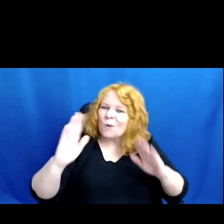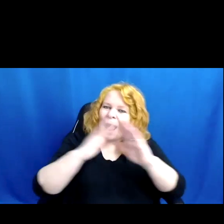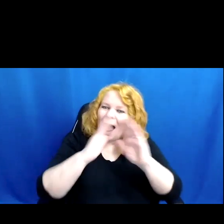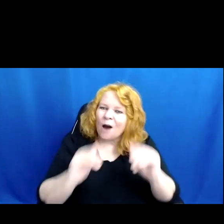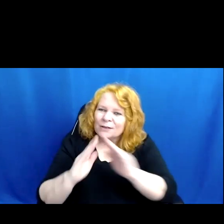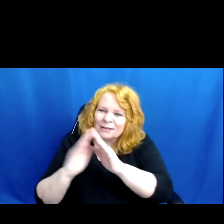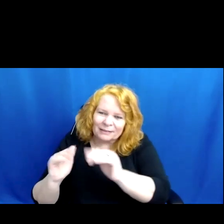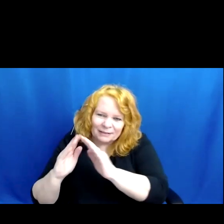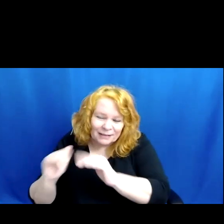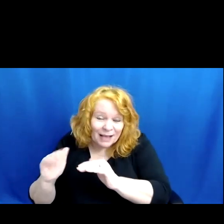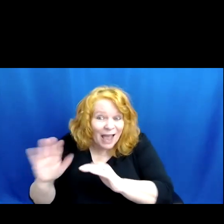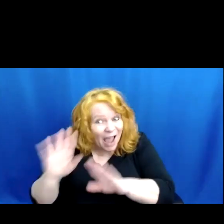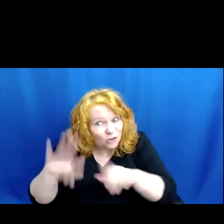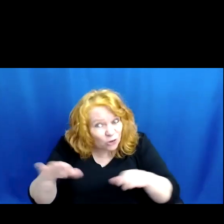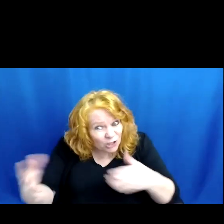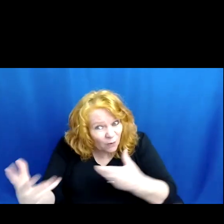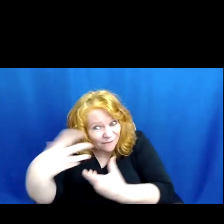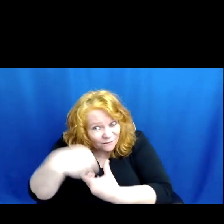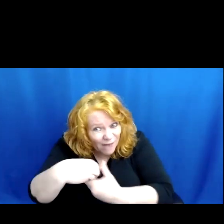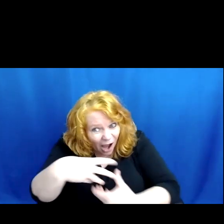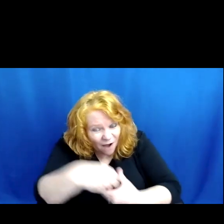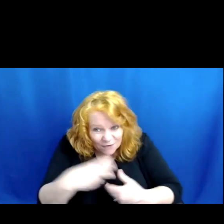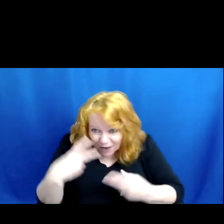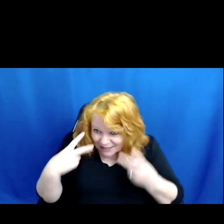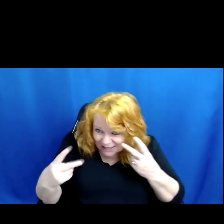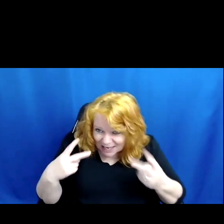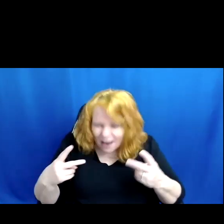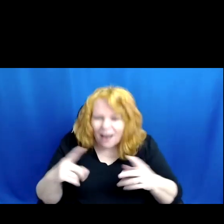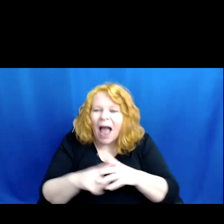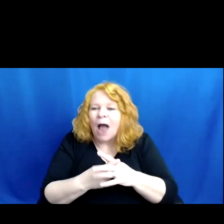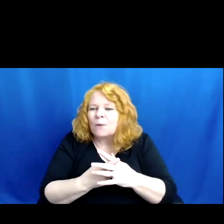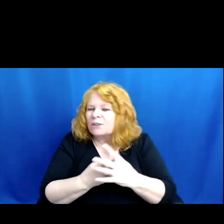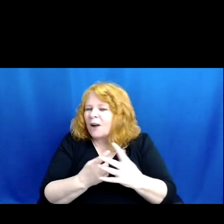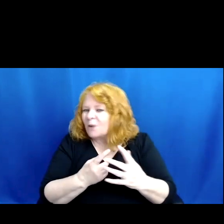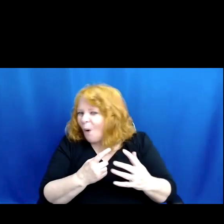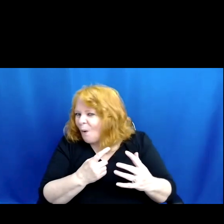engaging, I often will really start to work around what I see happening.